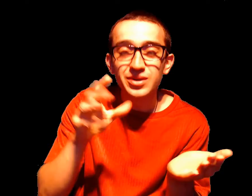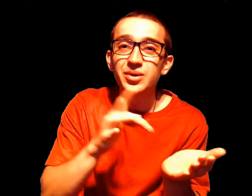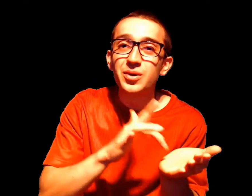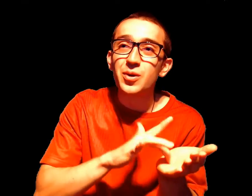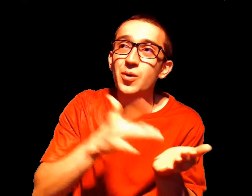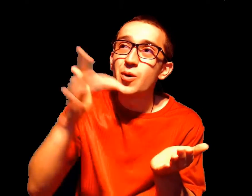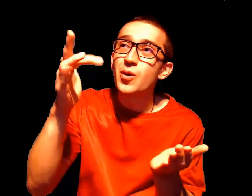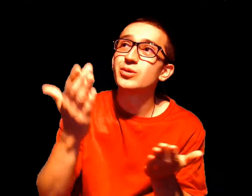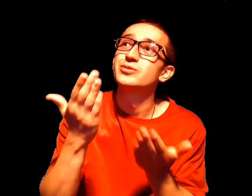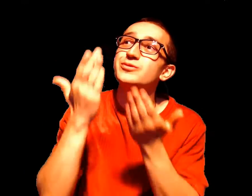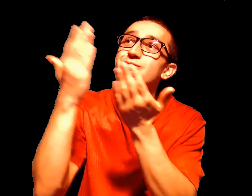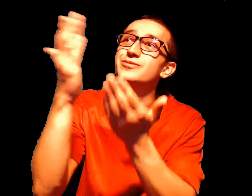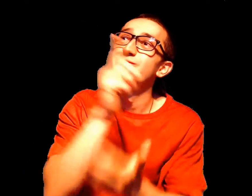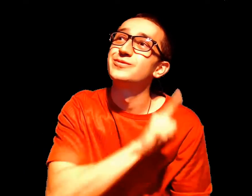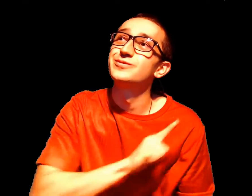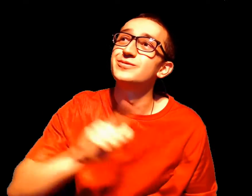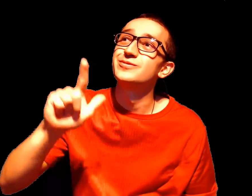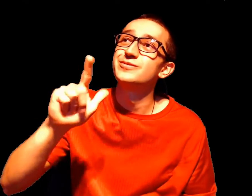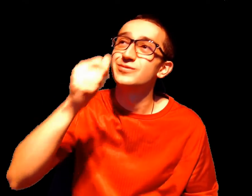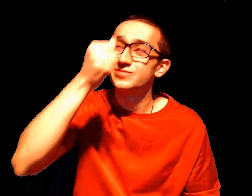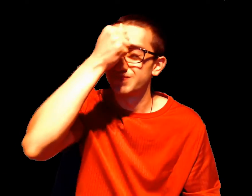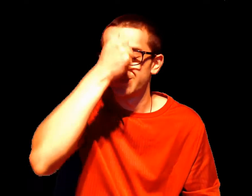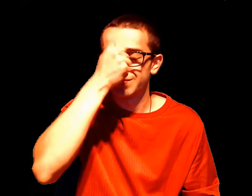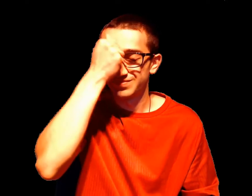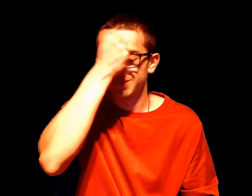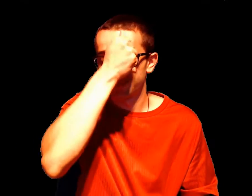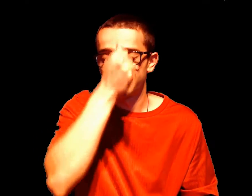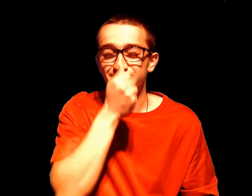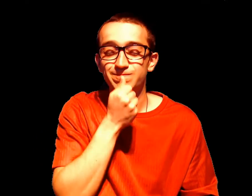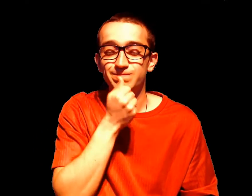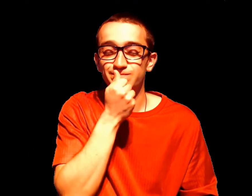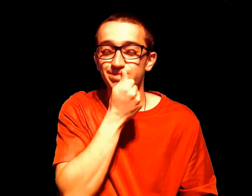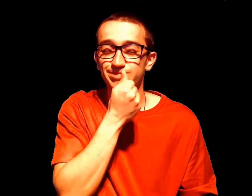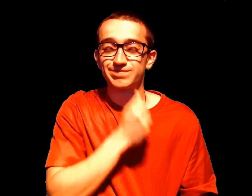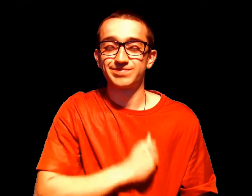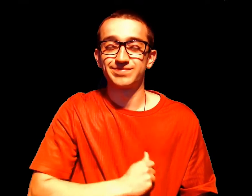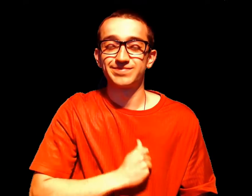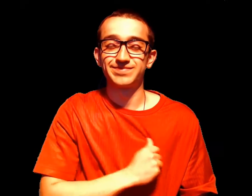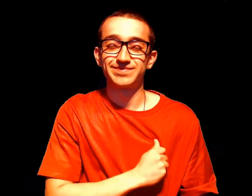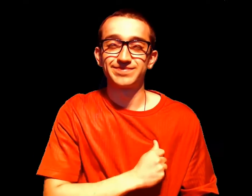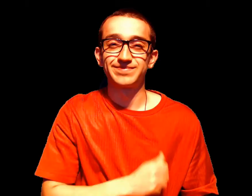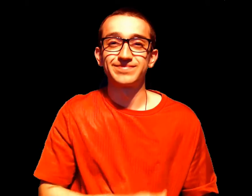Glory to You, O Lord.